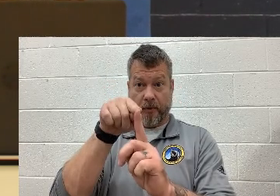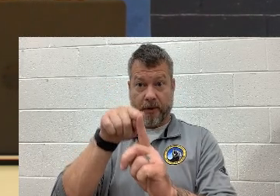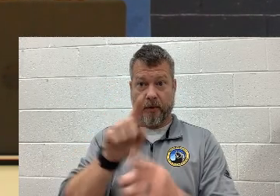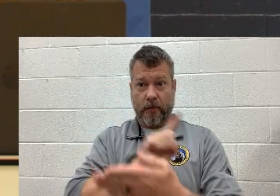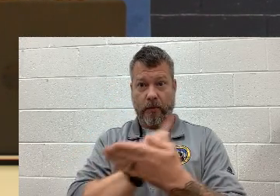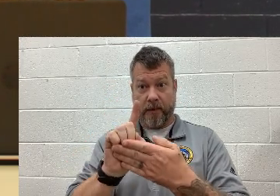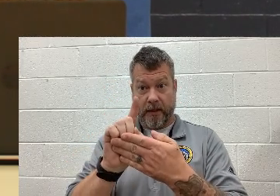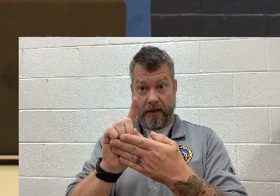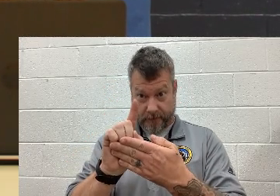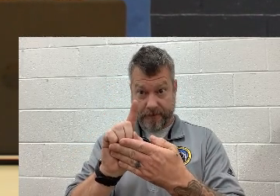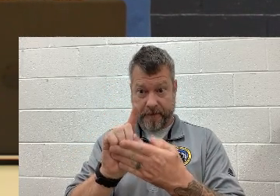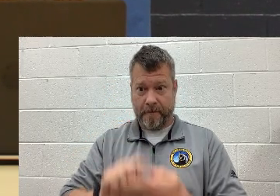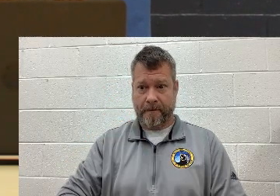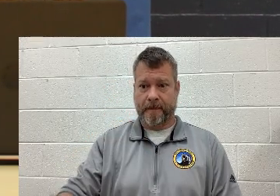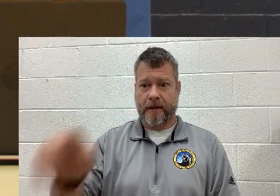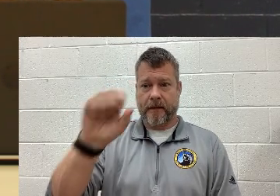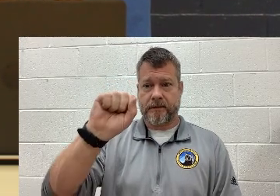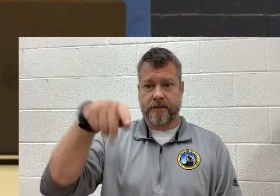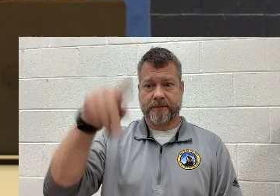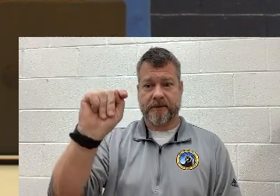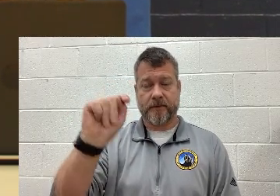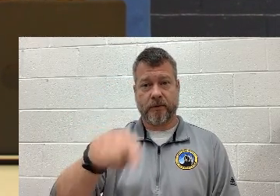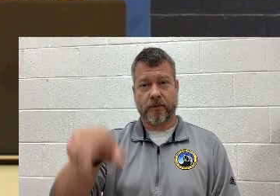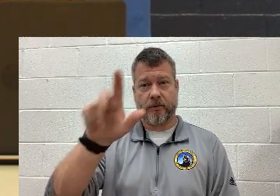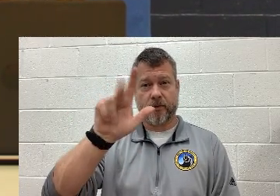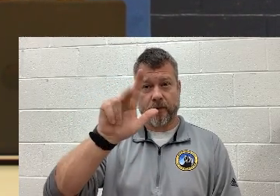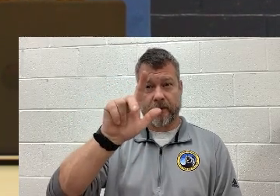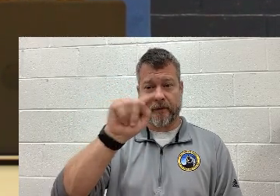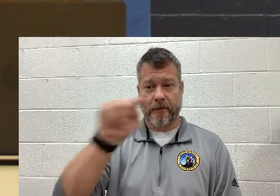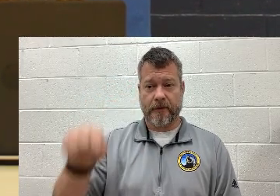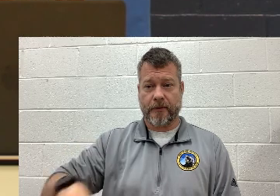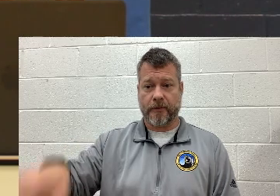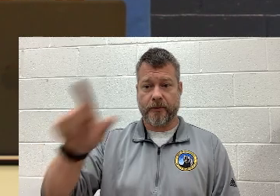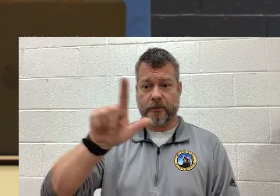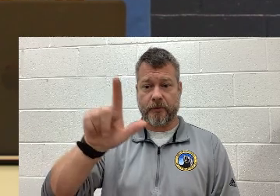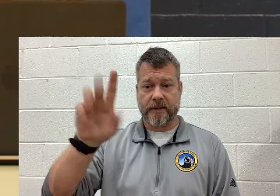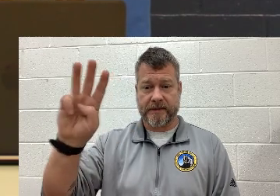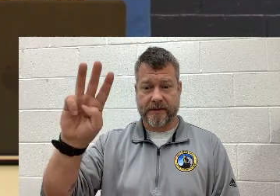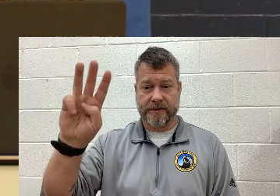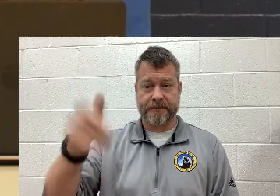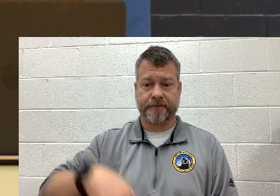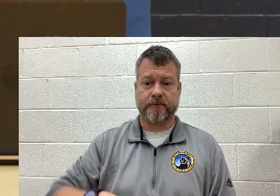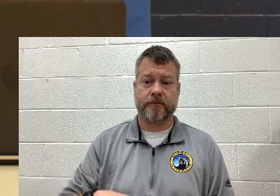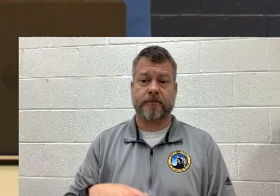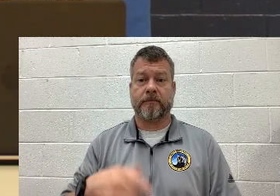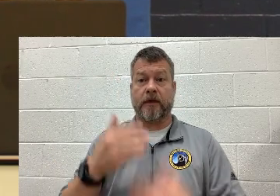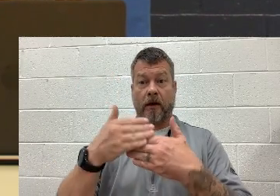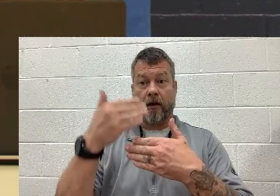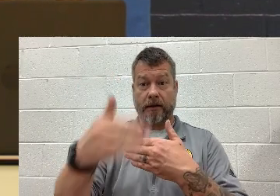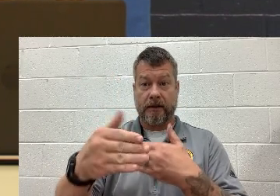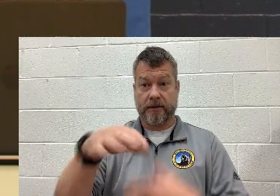23rd to September 26th. There's also week two of Discovery Point that is October 21st to October